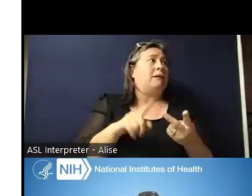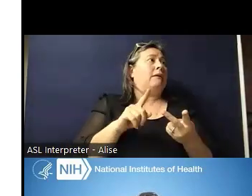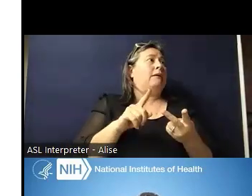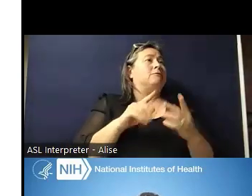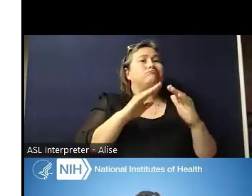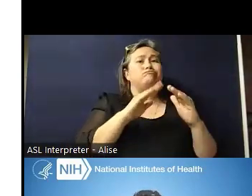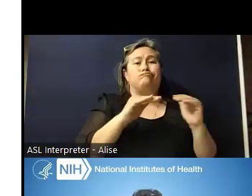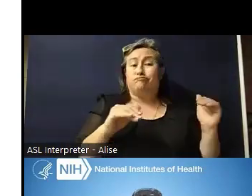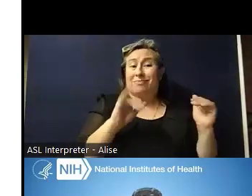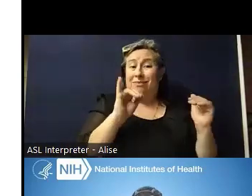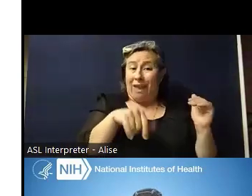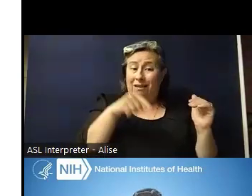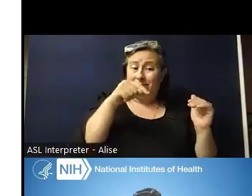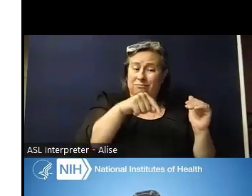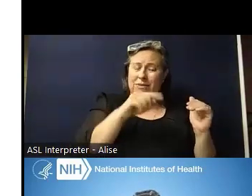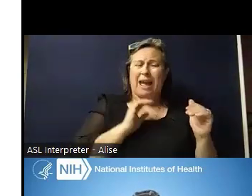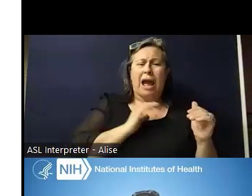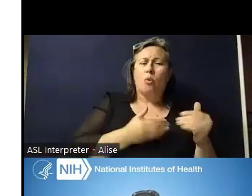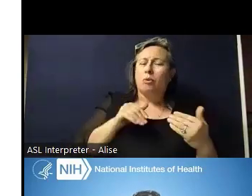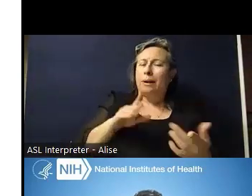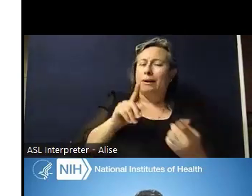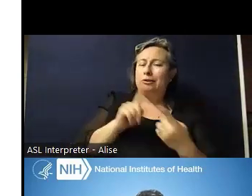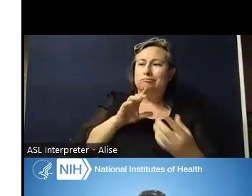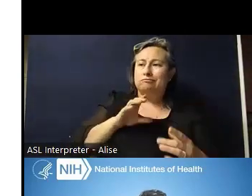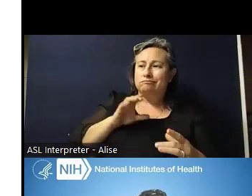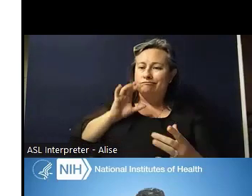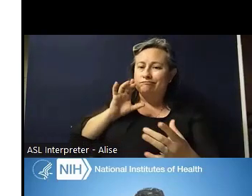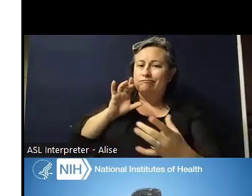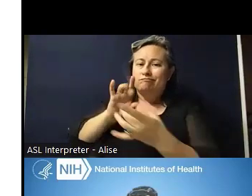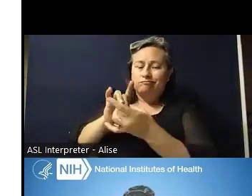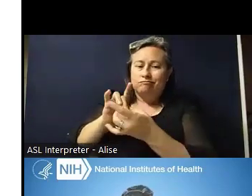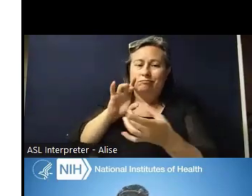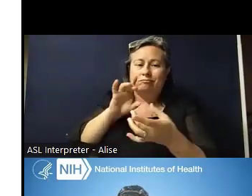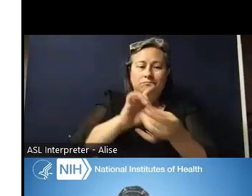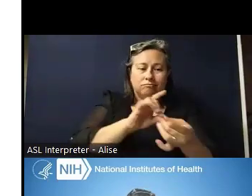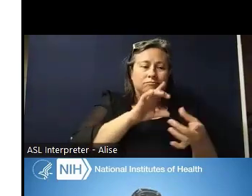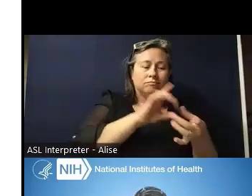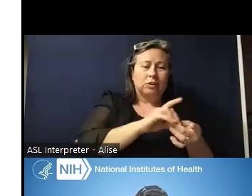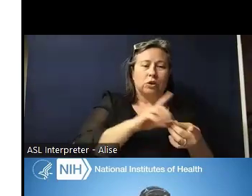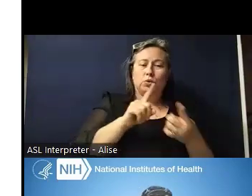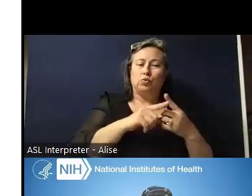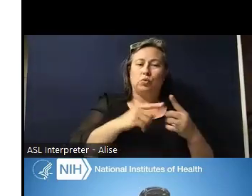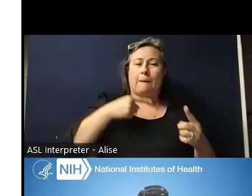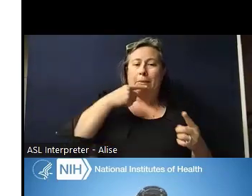and that's our way of connecting to our public-facing partners